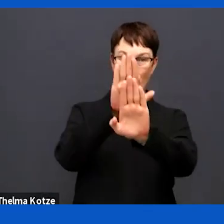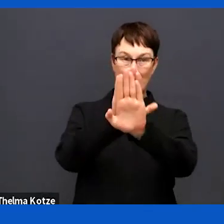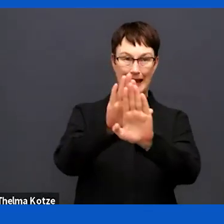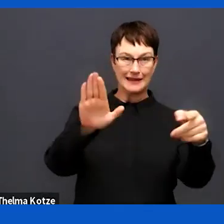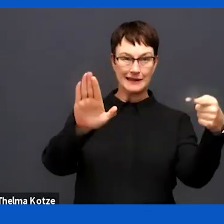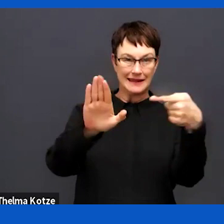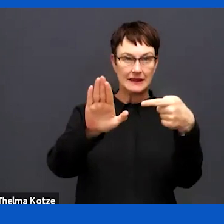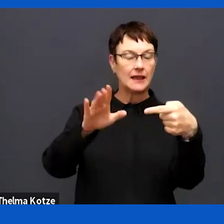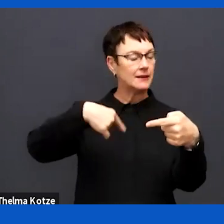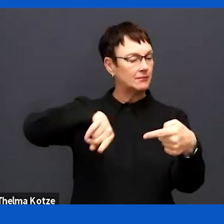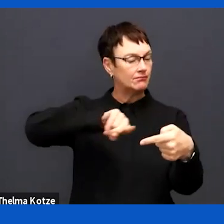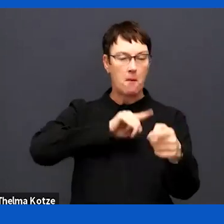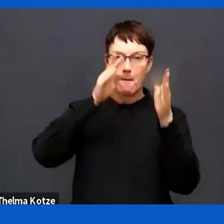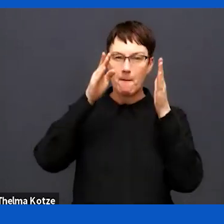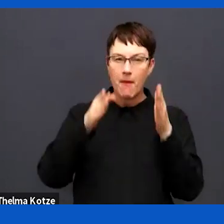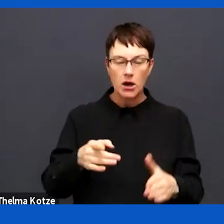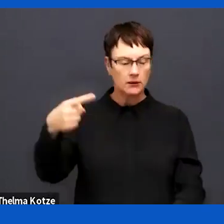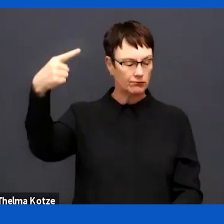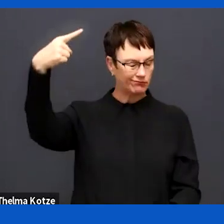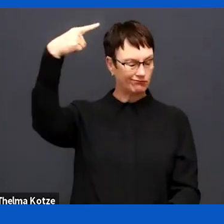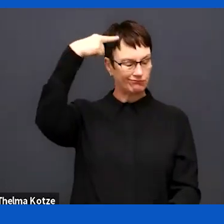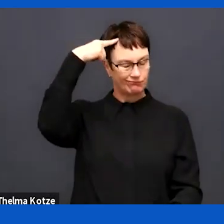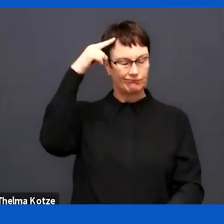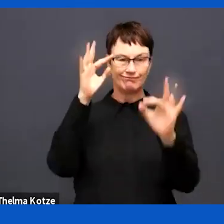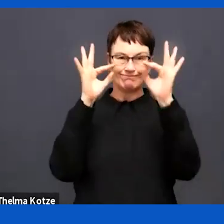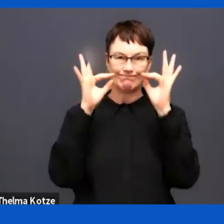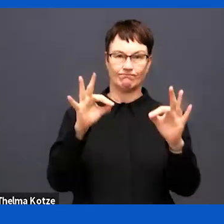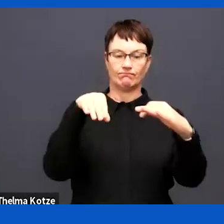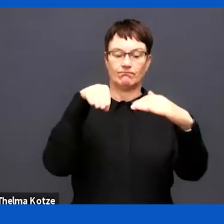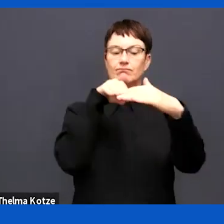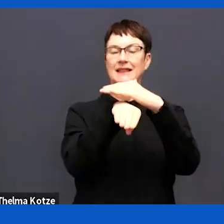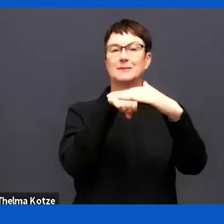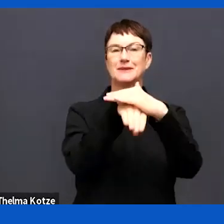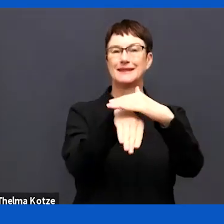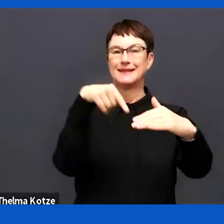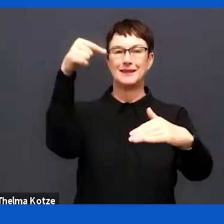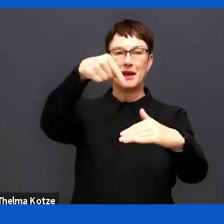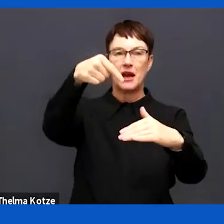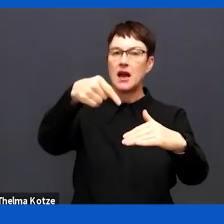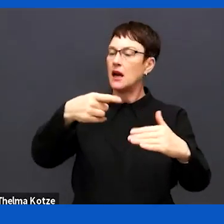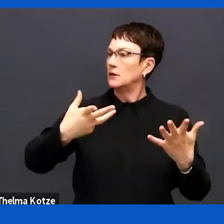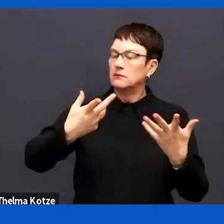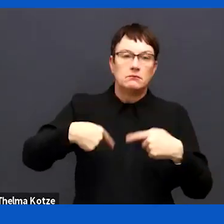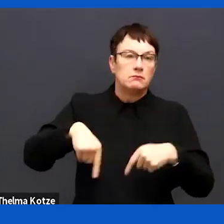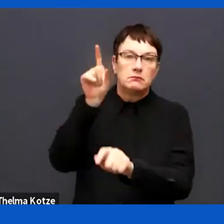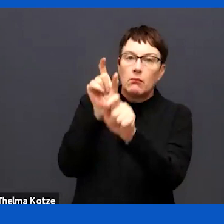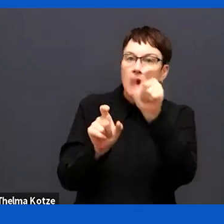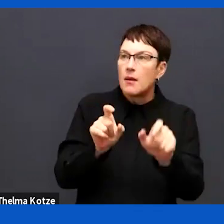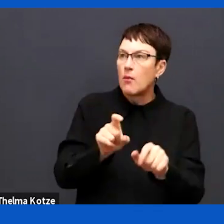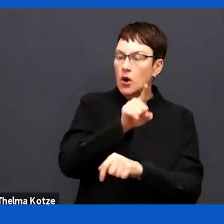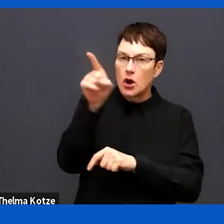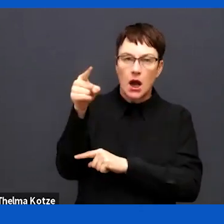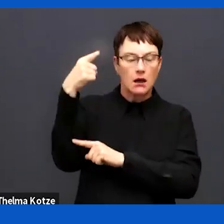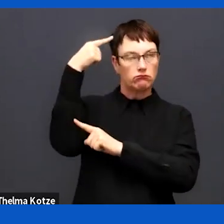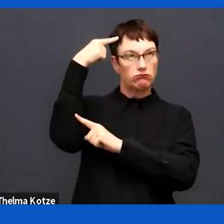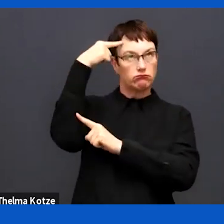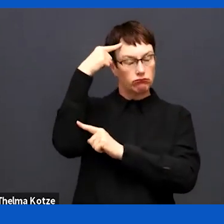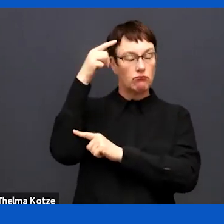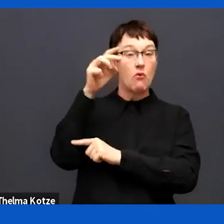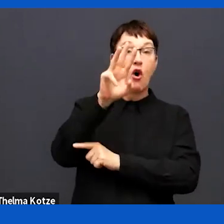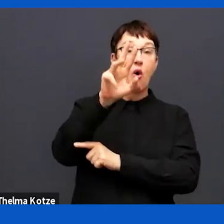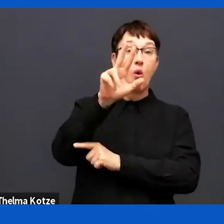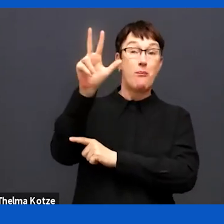years or more. We need to educate the people to develop accessible main. We don't need to fix